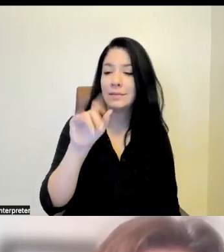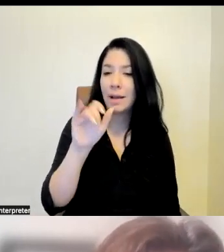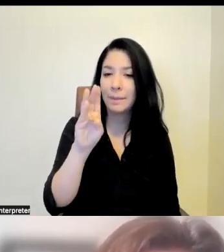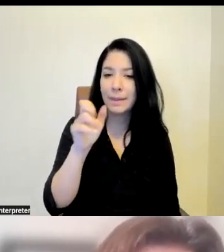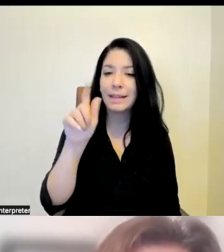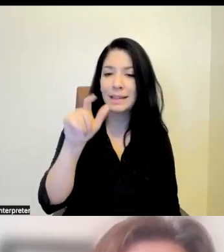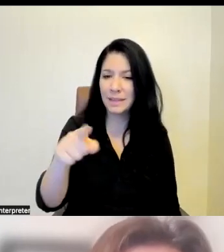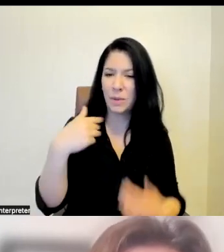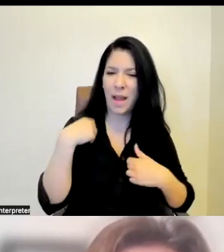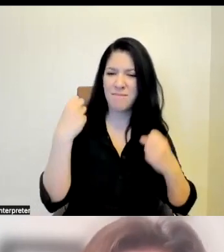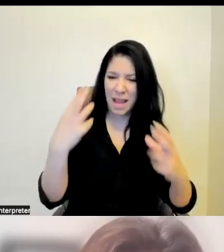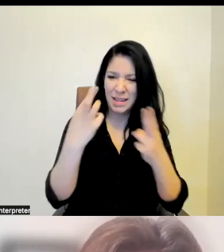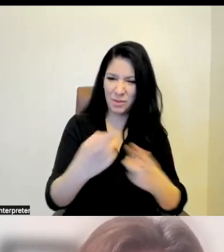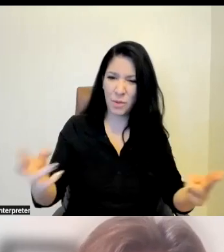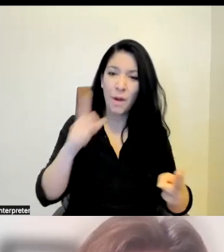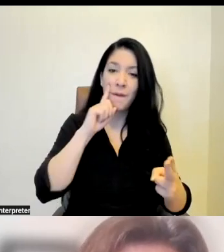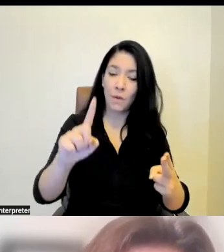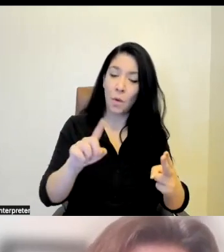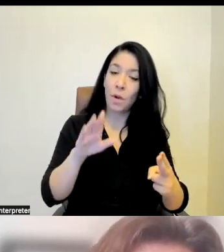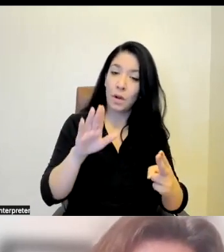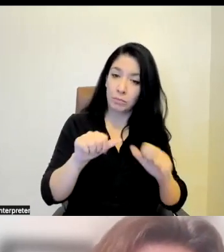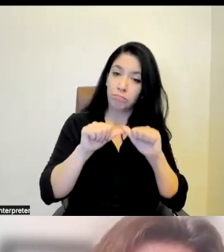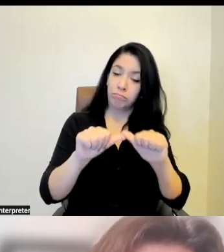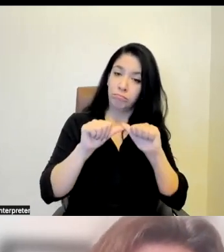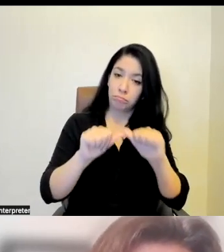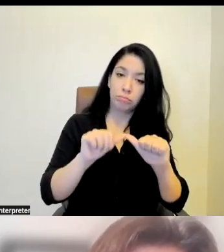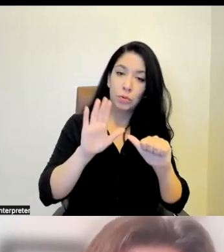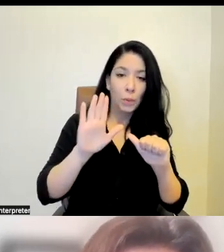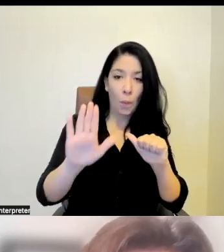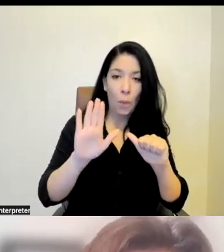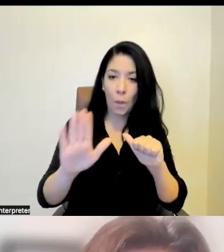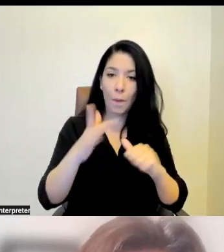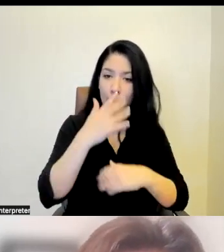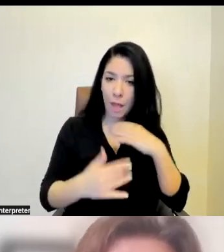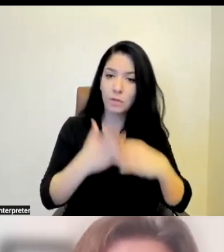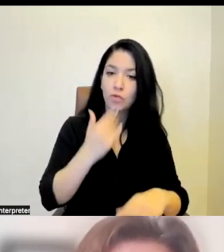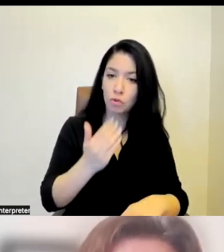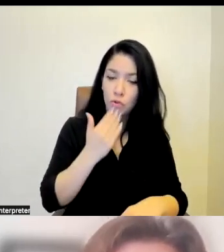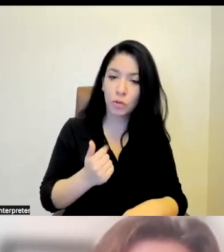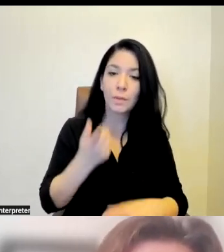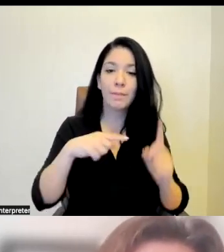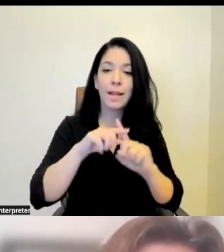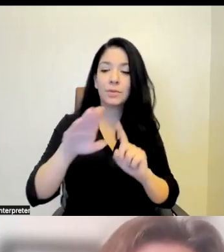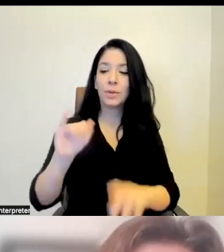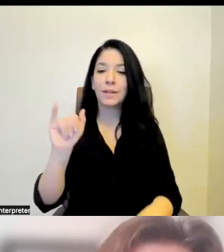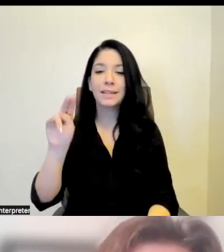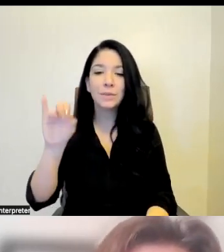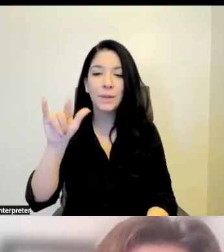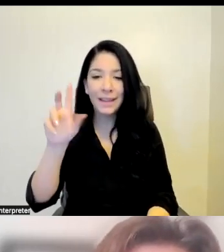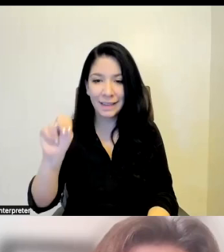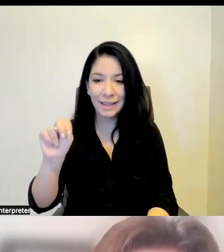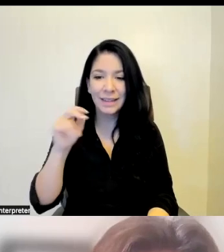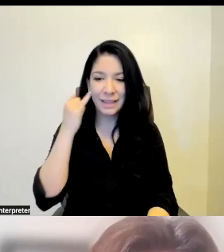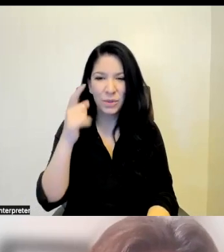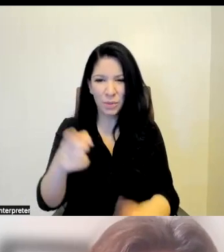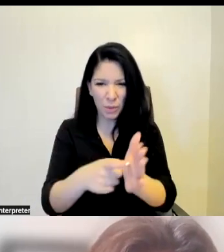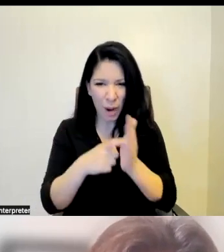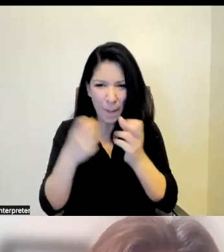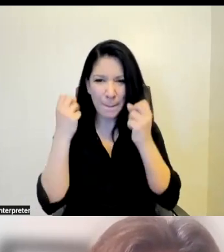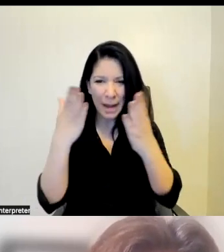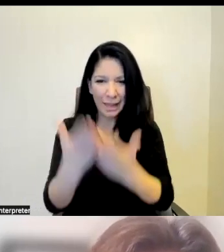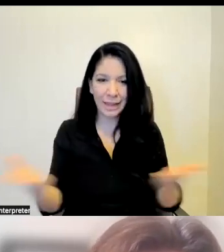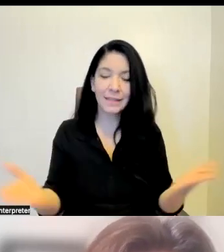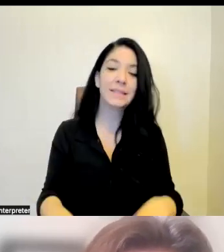devices that help you maintain your blood sugar and insulin, even if you are doing really well